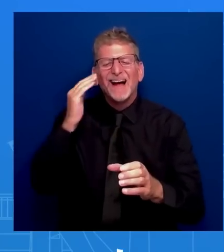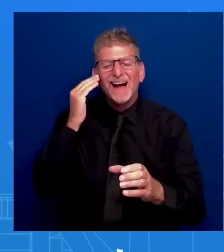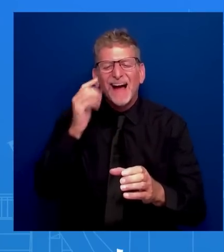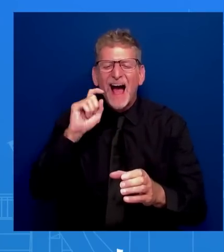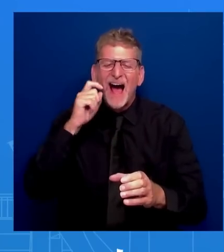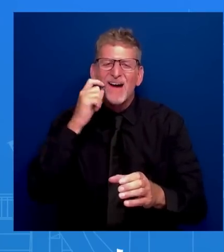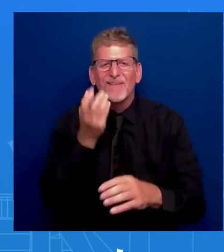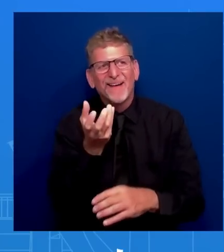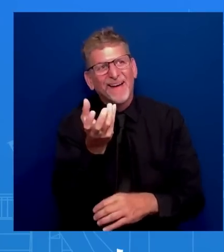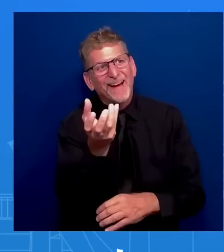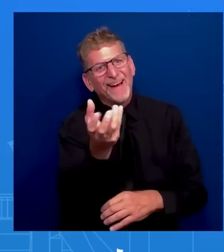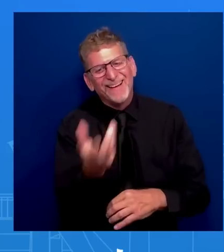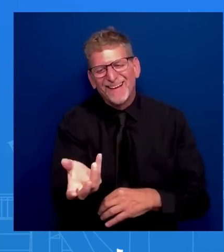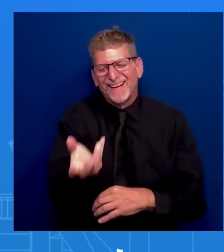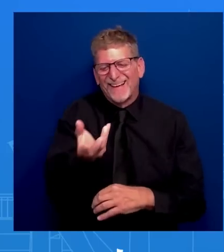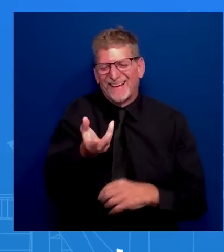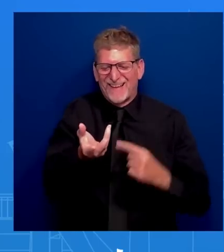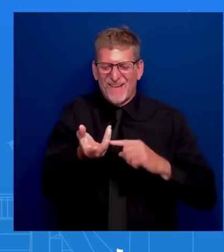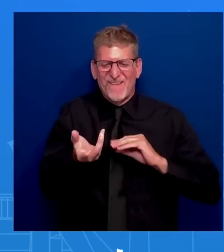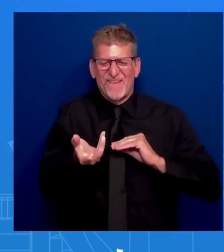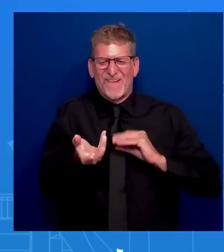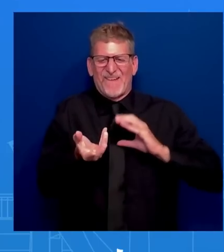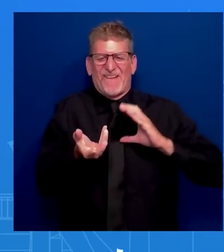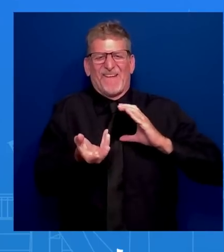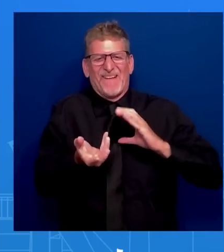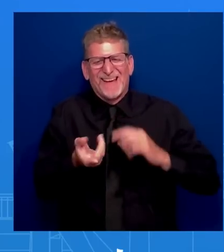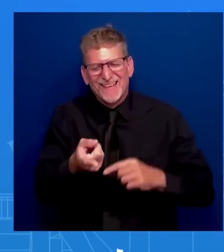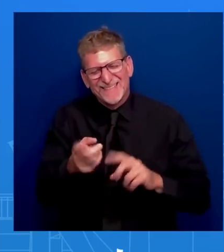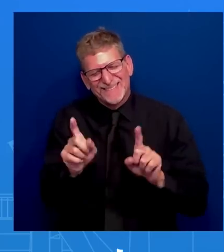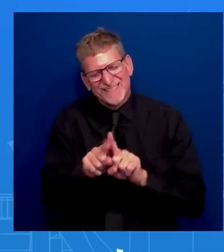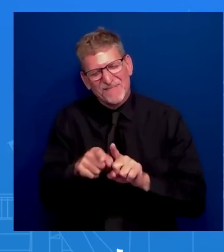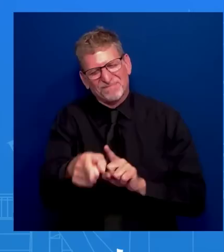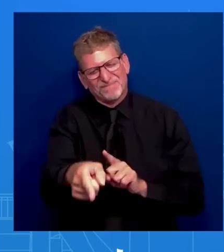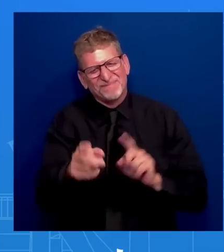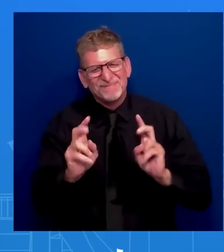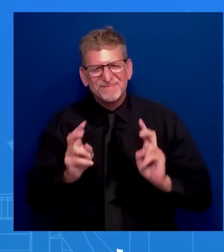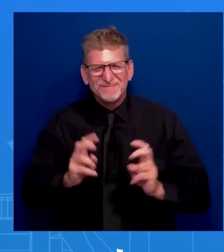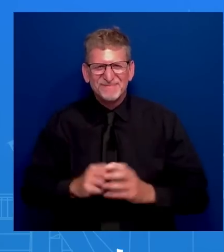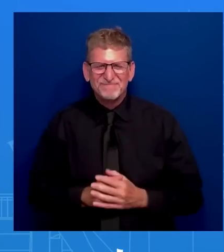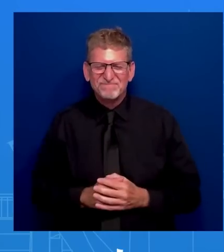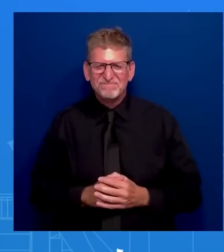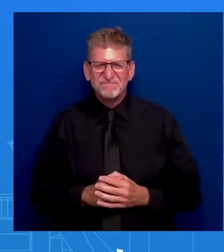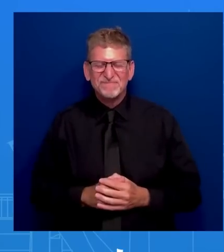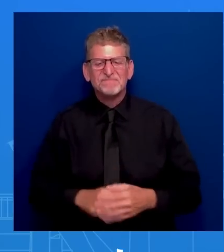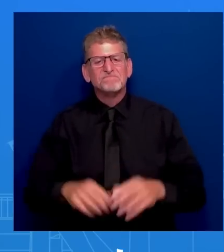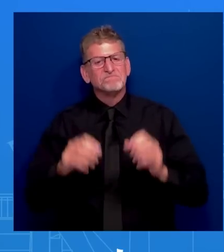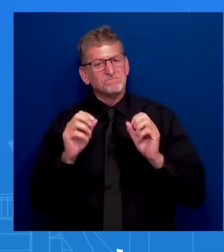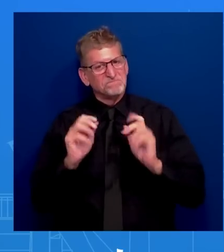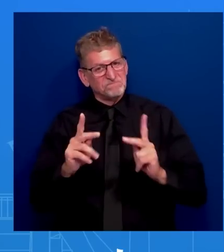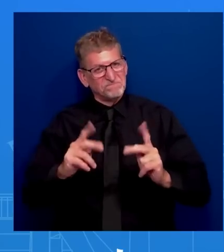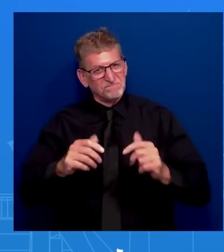Ms. Jean-Pierre: Okay. All right. Okay. So, moments ago, the President signed the Instruments of Ratification